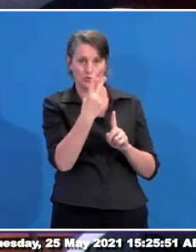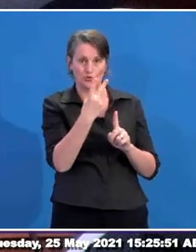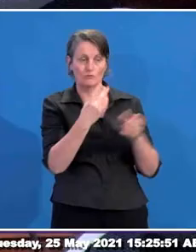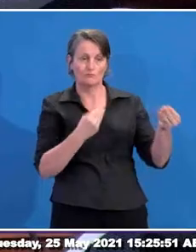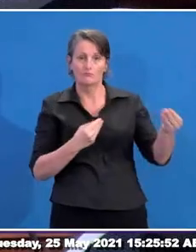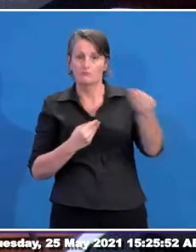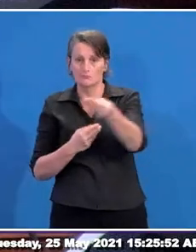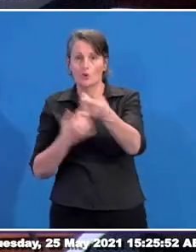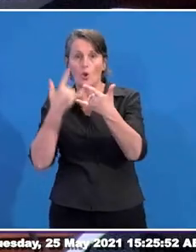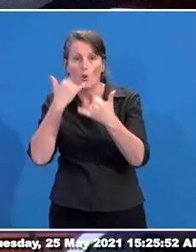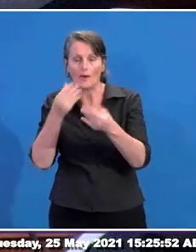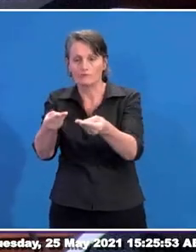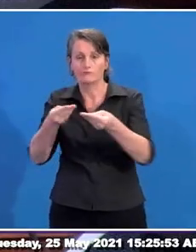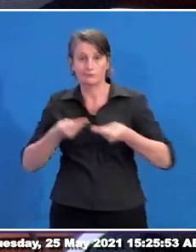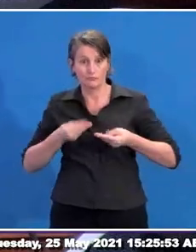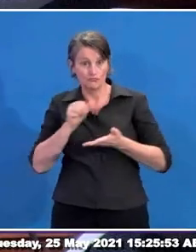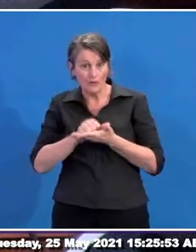through his lawyer; that right? That's correct.